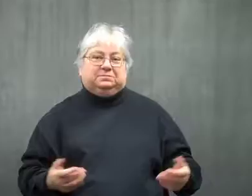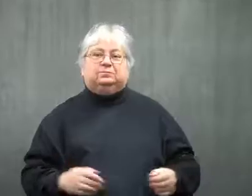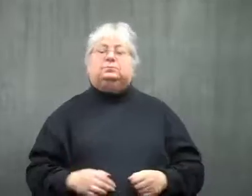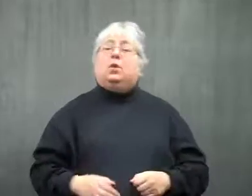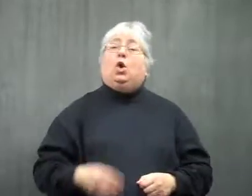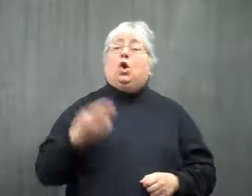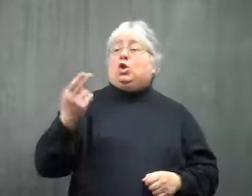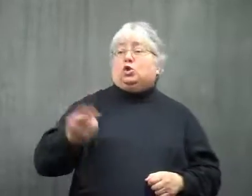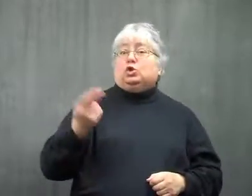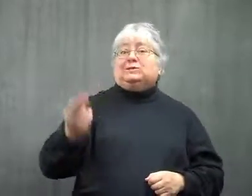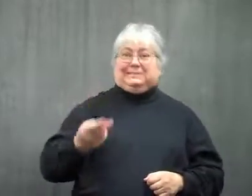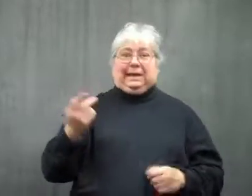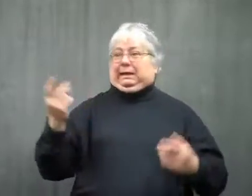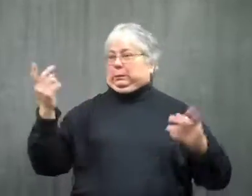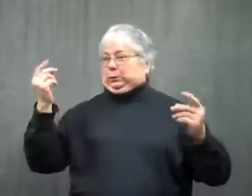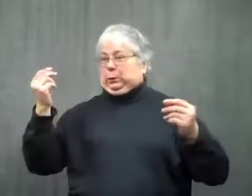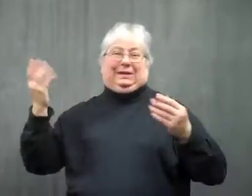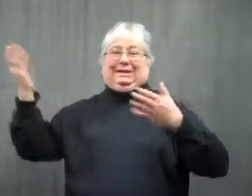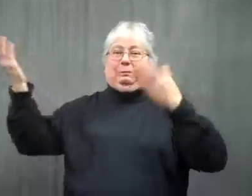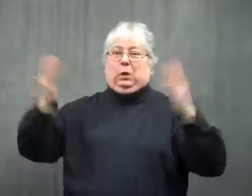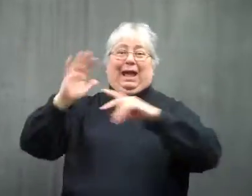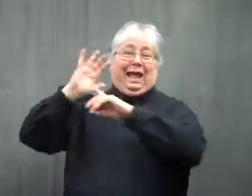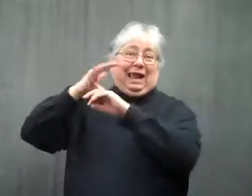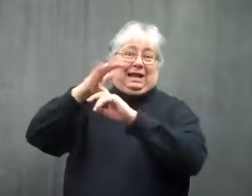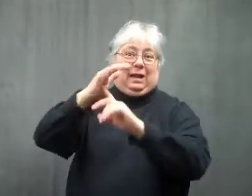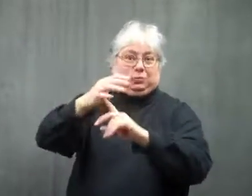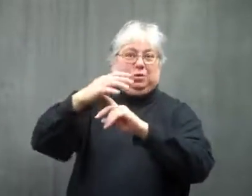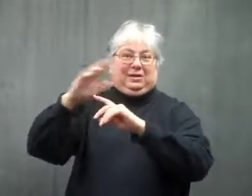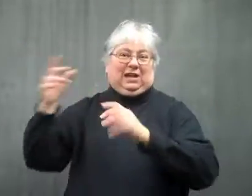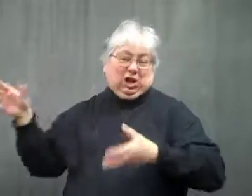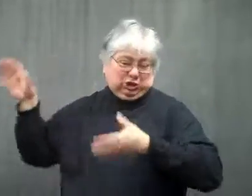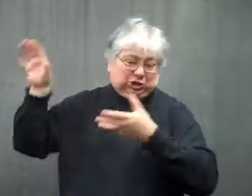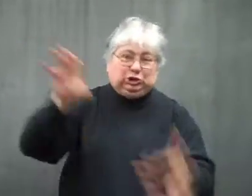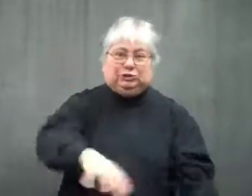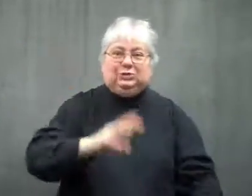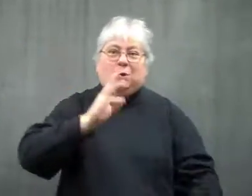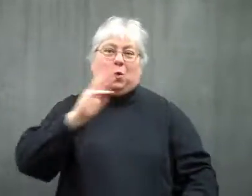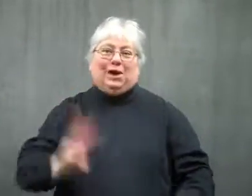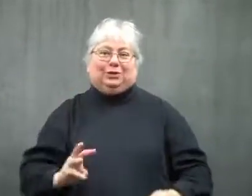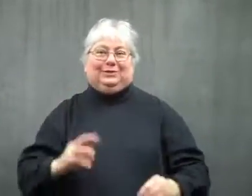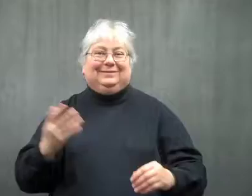Helicopters were brought in on Thursday to dump water on the reactors.